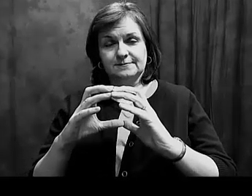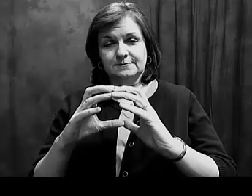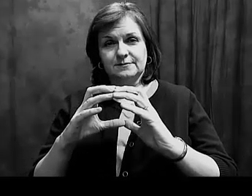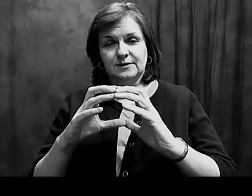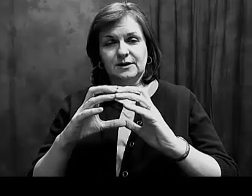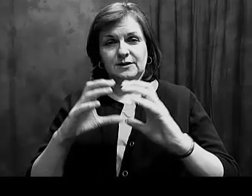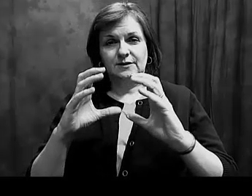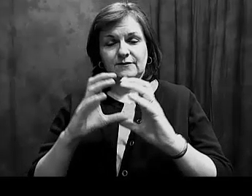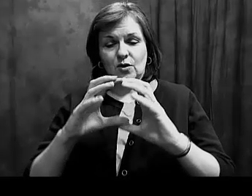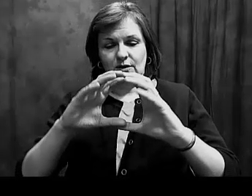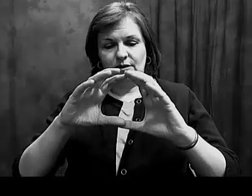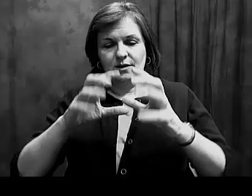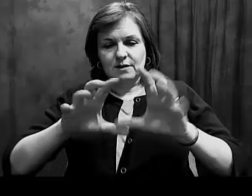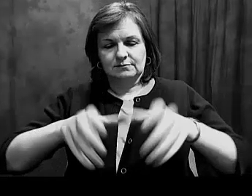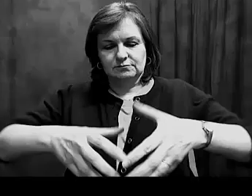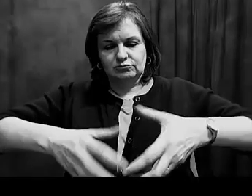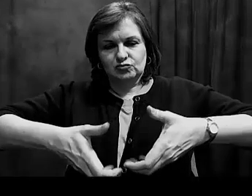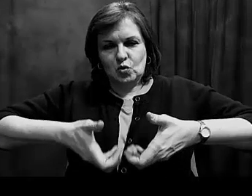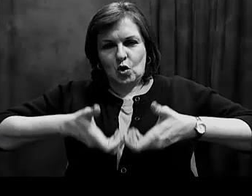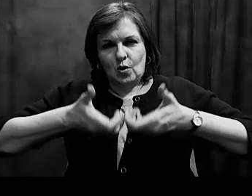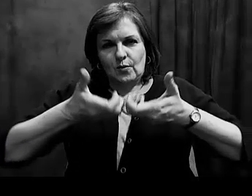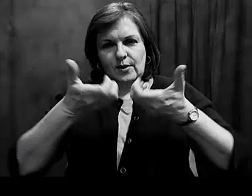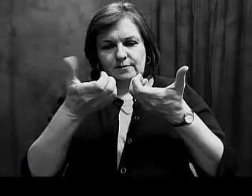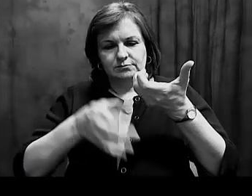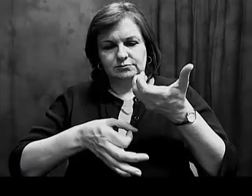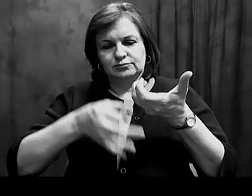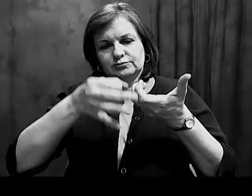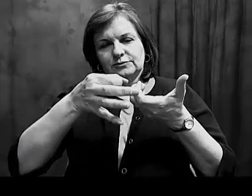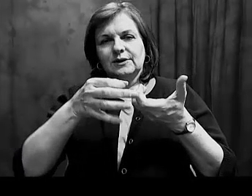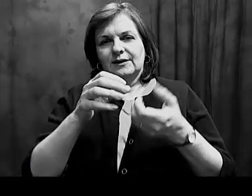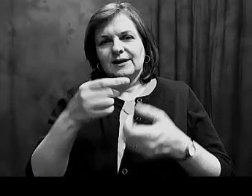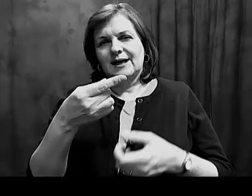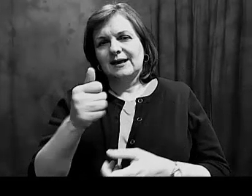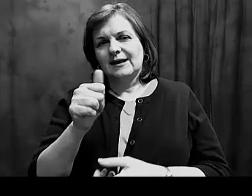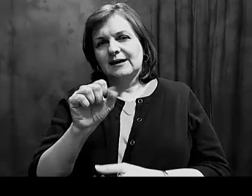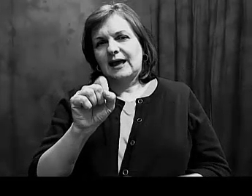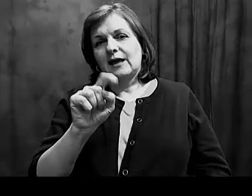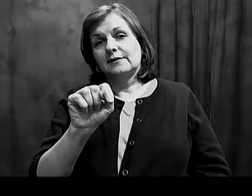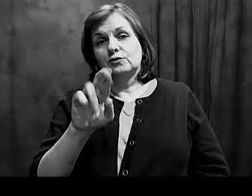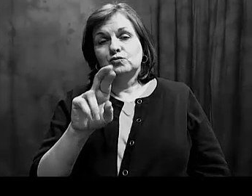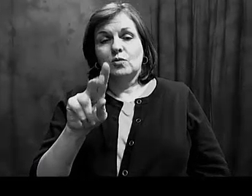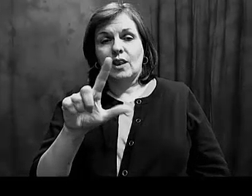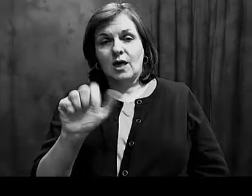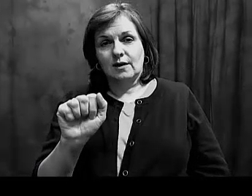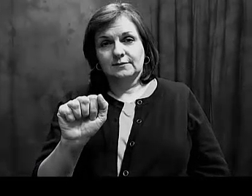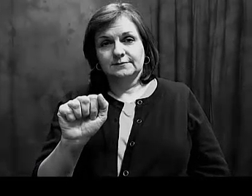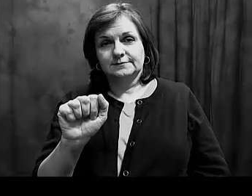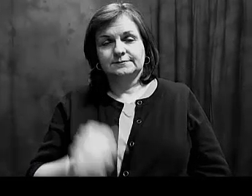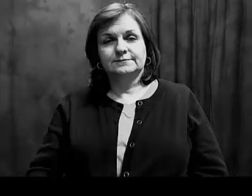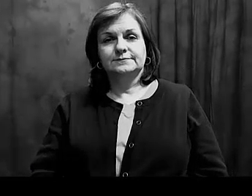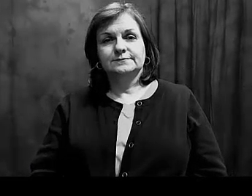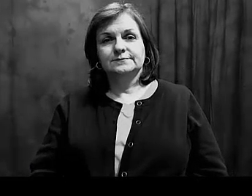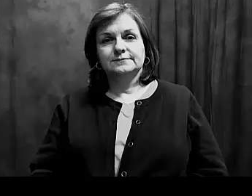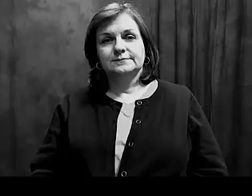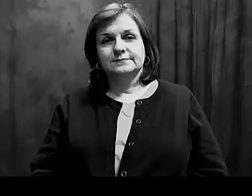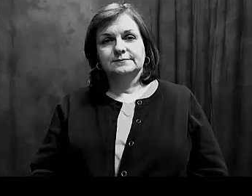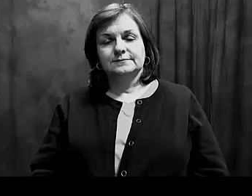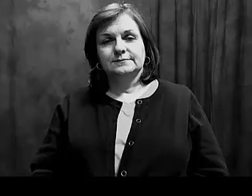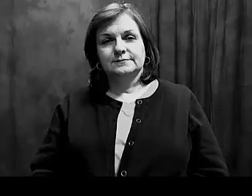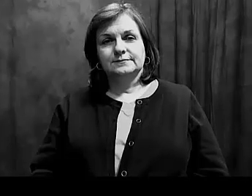and if we fold that in, we get a gastrula